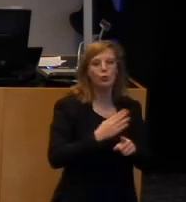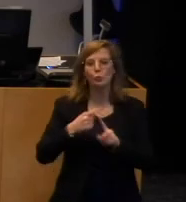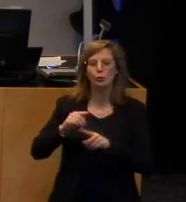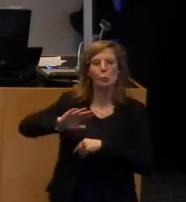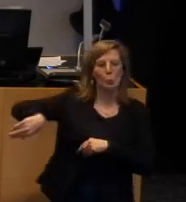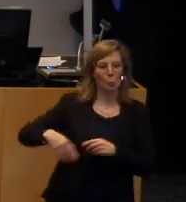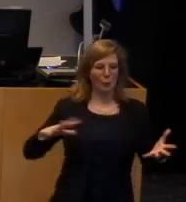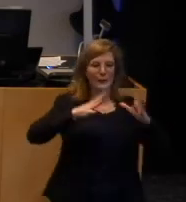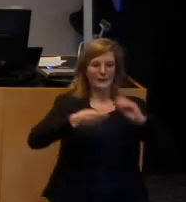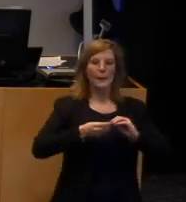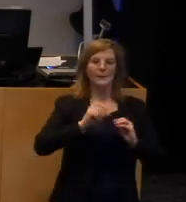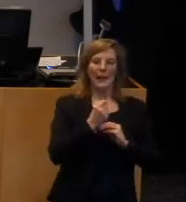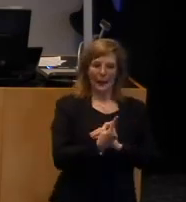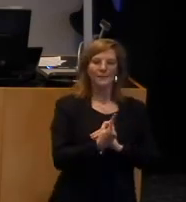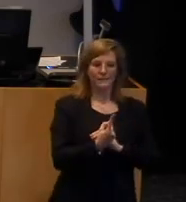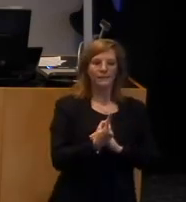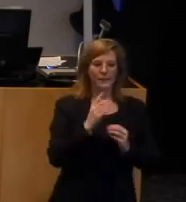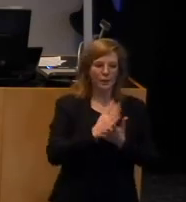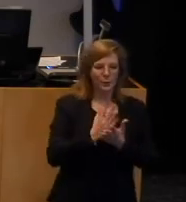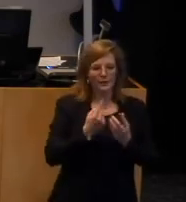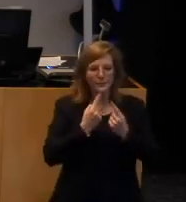a discussion of when, how and why they were used